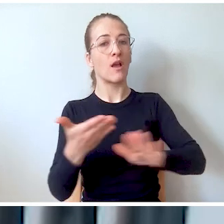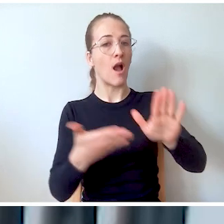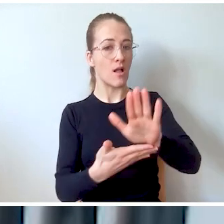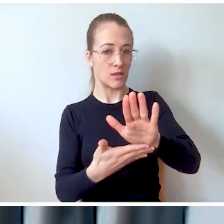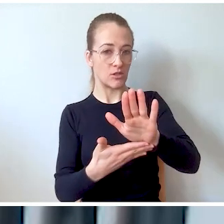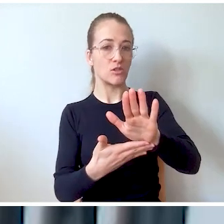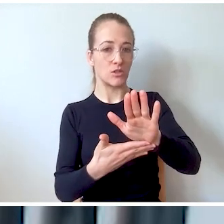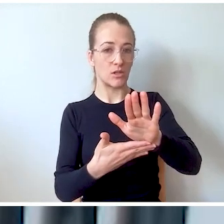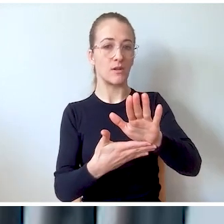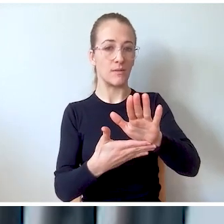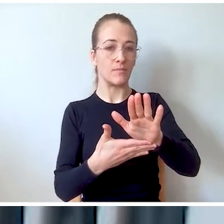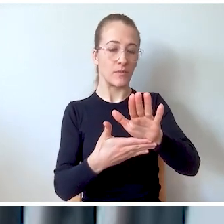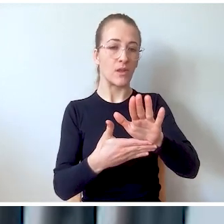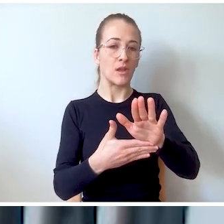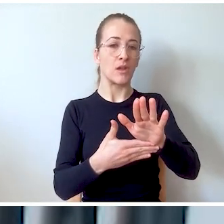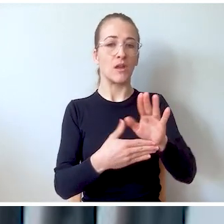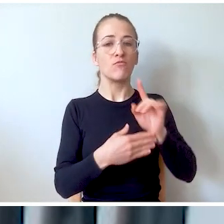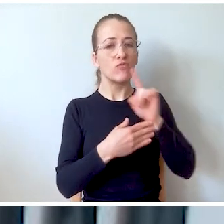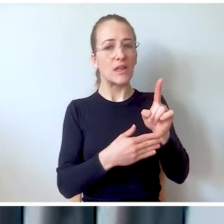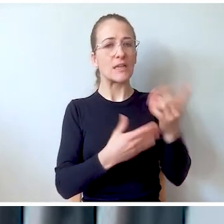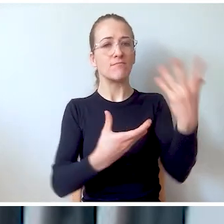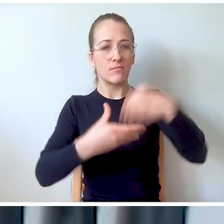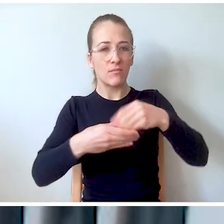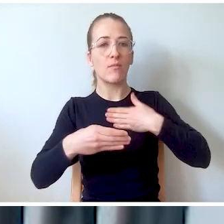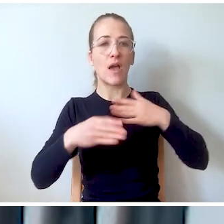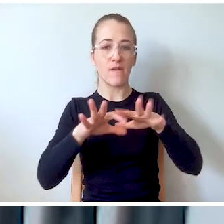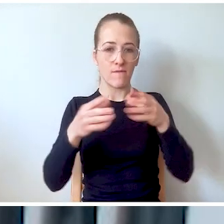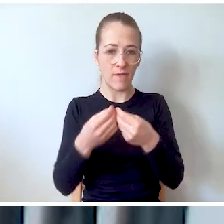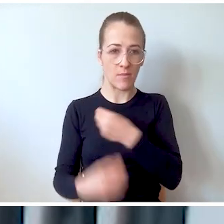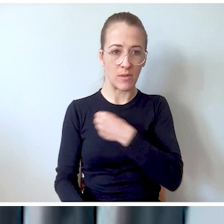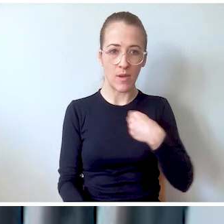It was kind of a collective endeavor by members of my family